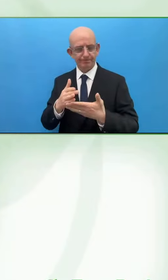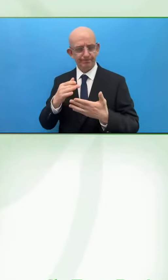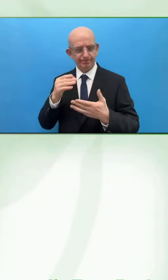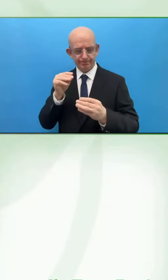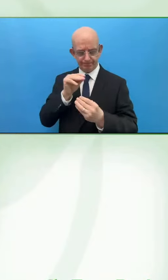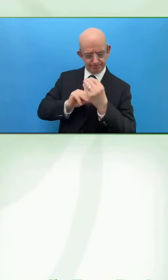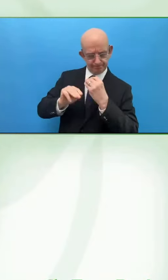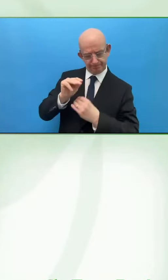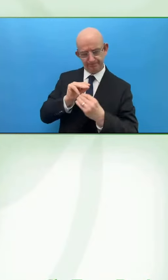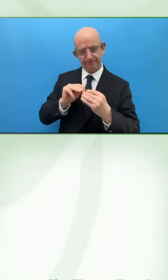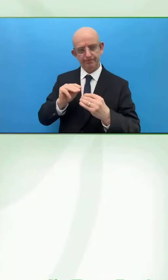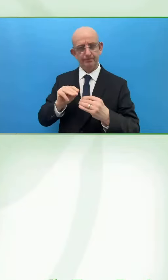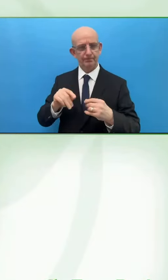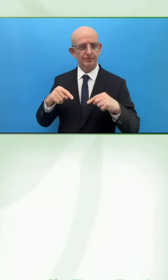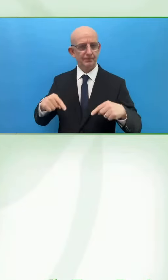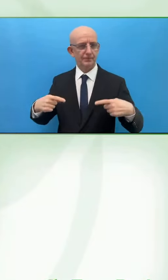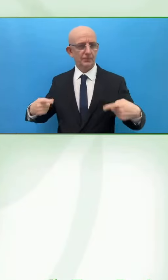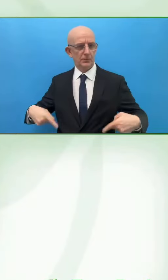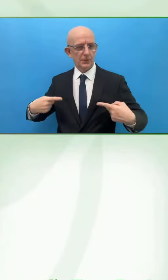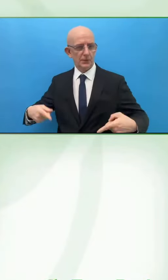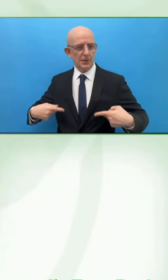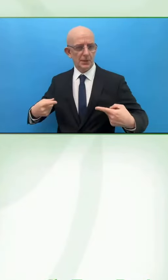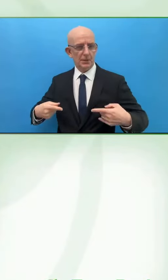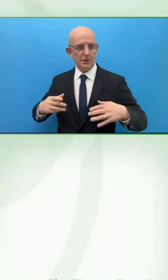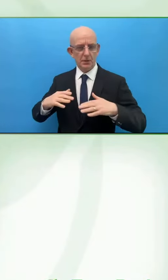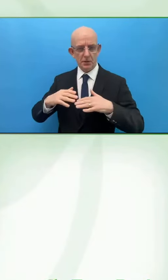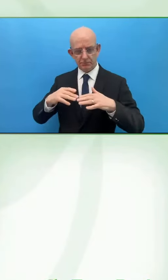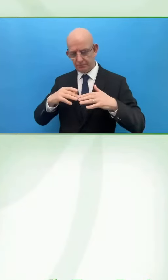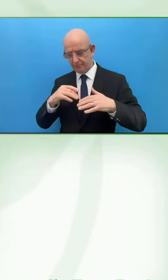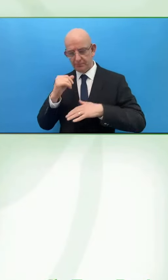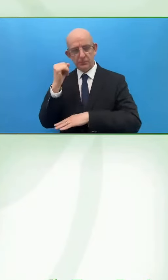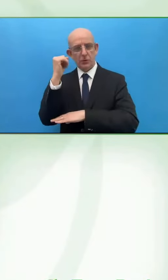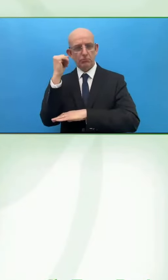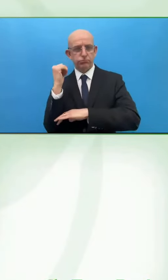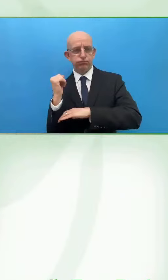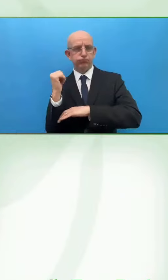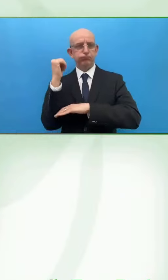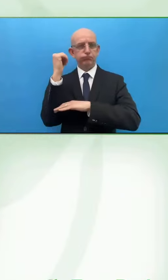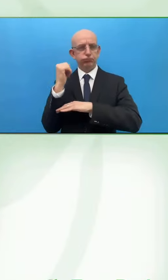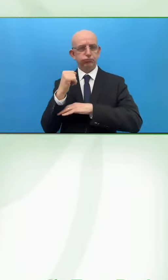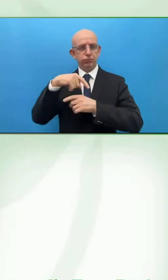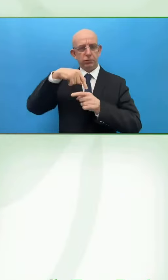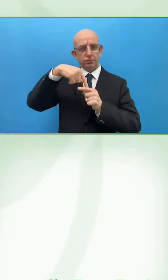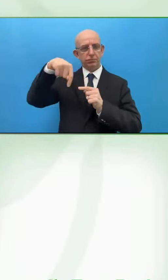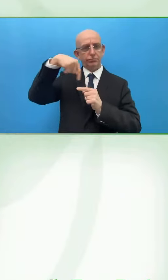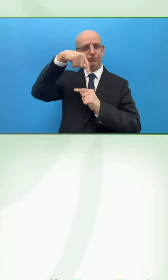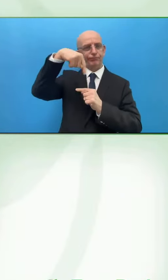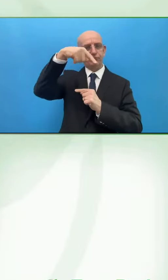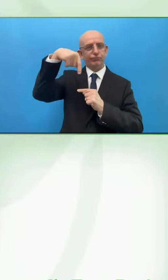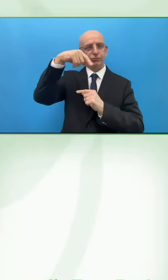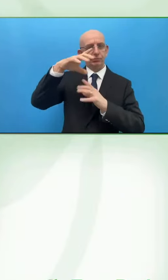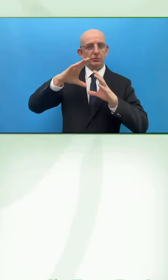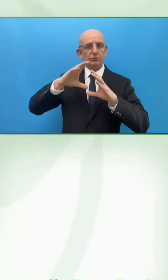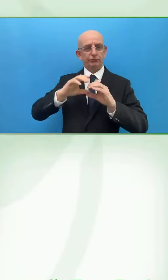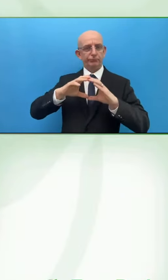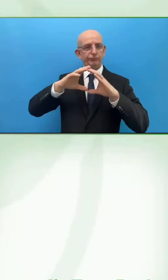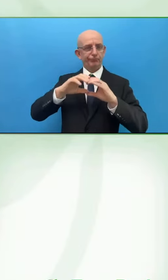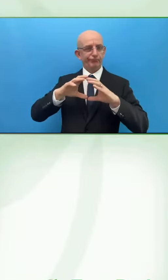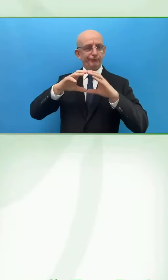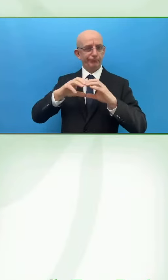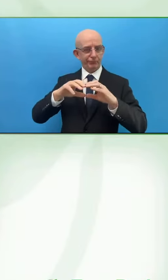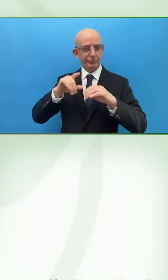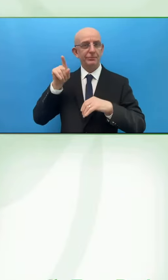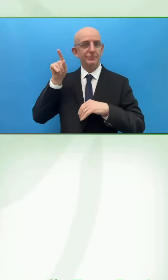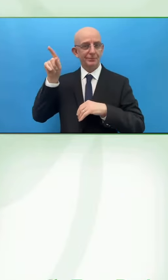he couldn't come and thank you Christine for giving us that traditional info about global